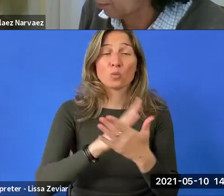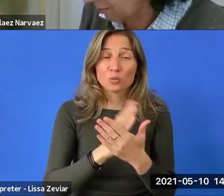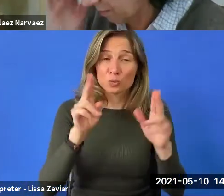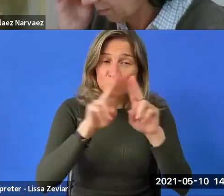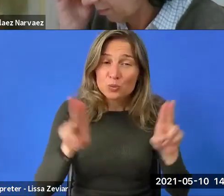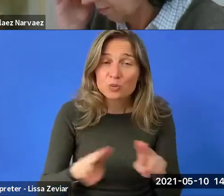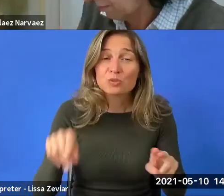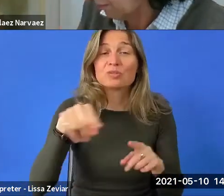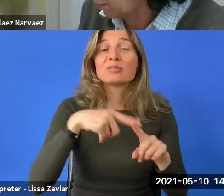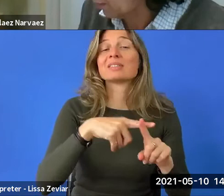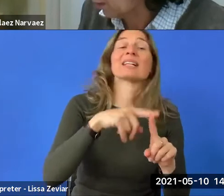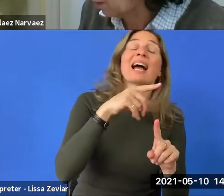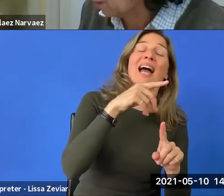and international sign language.